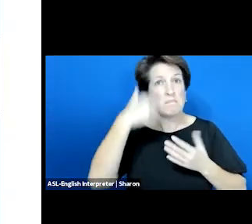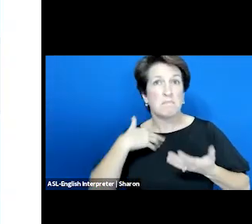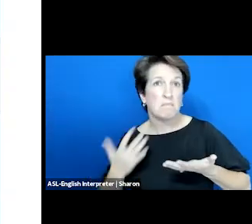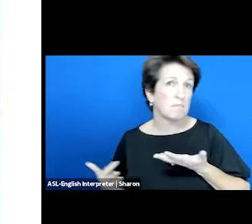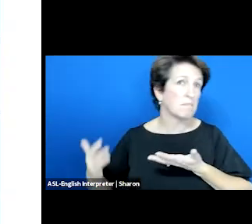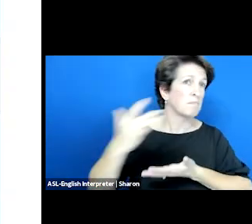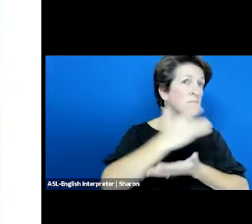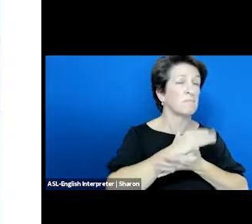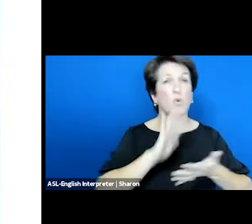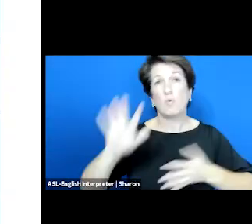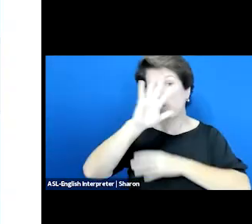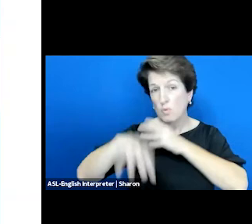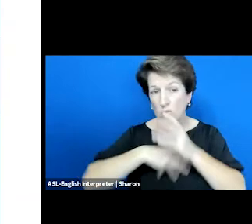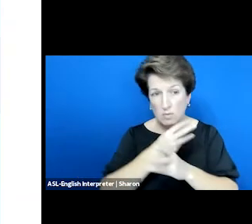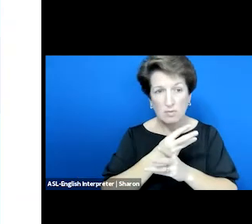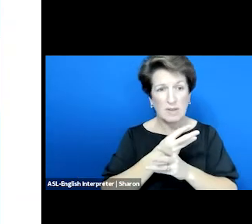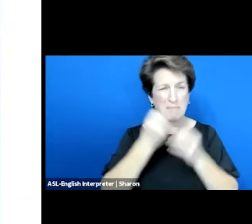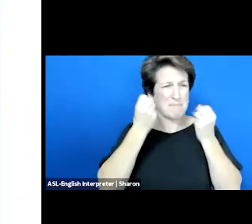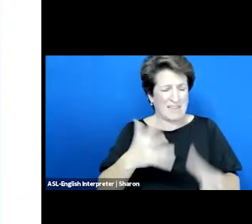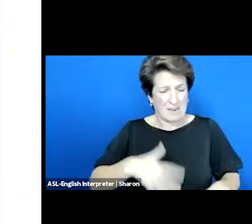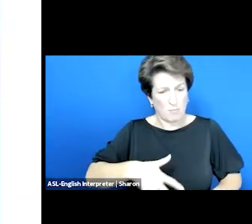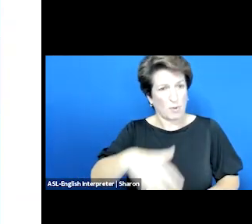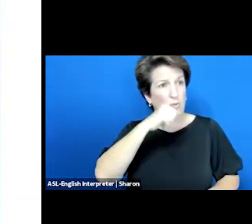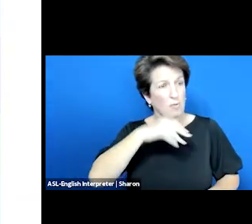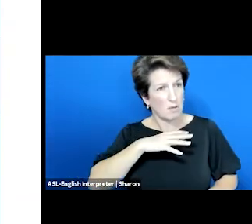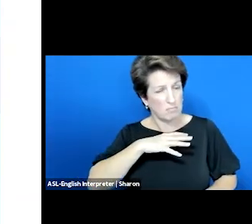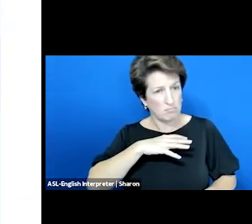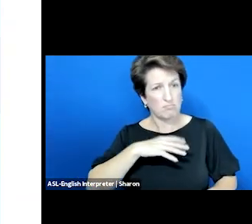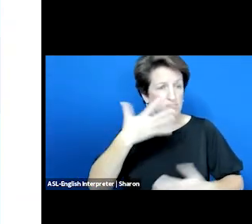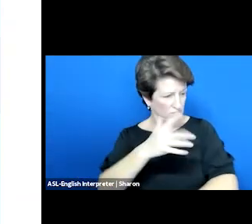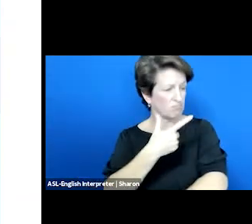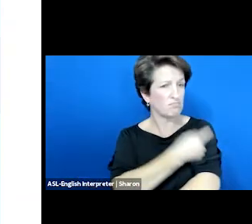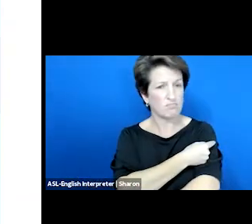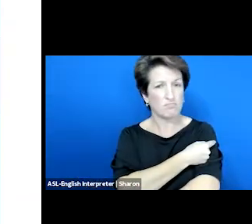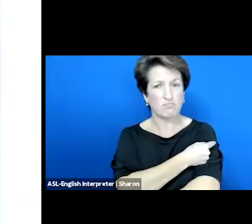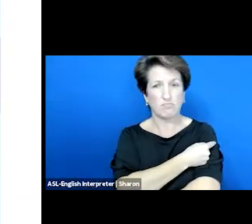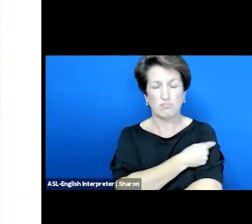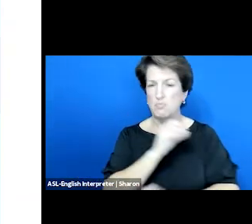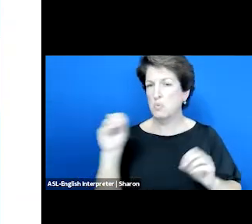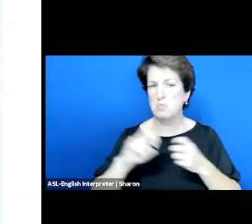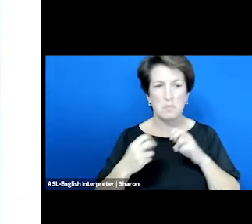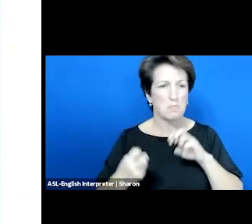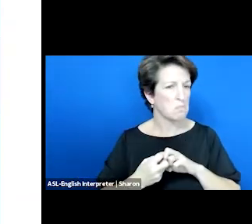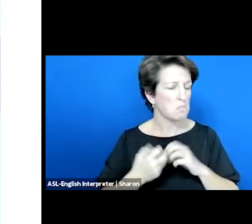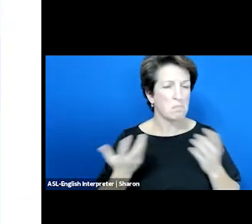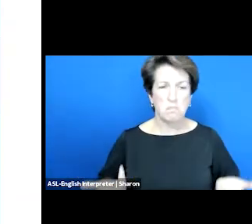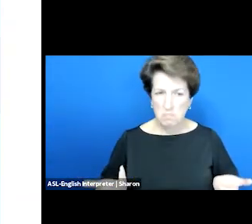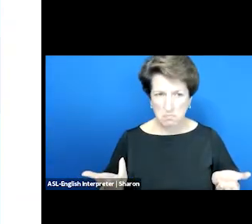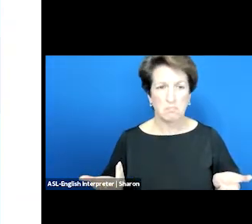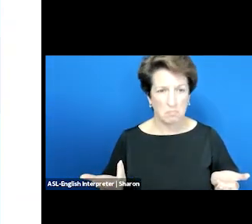seeing an increased risk and